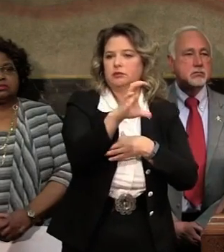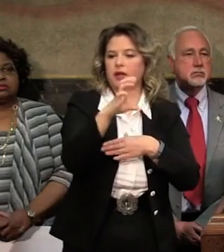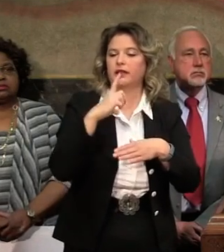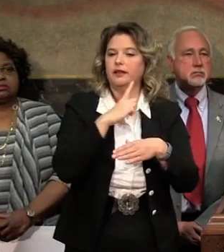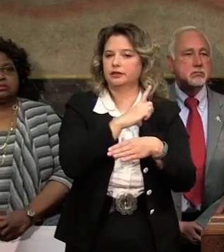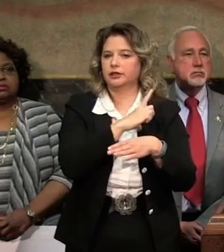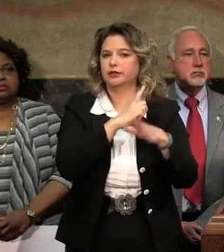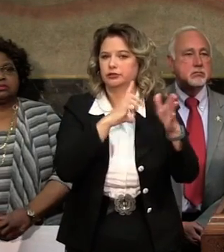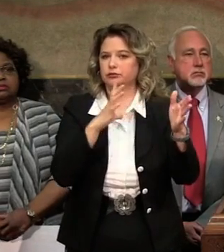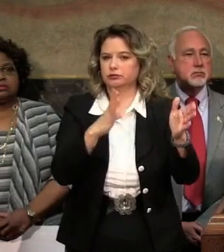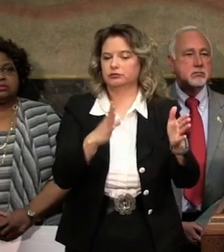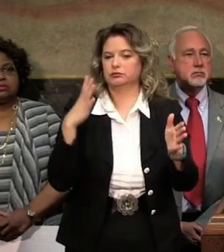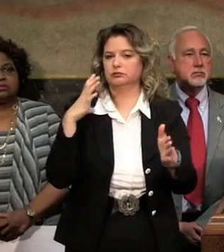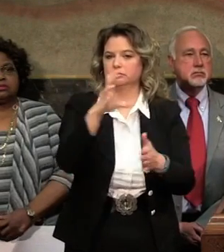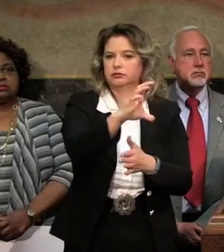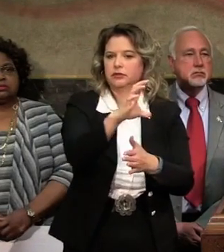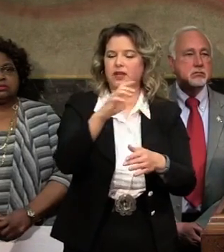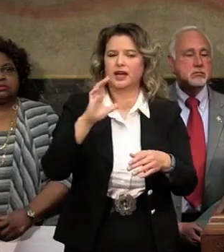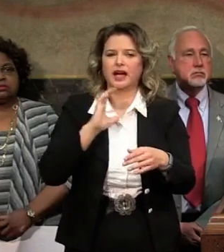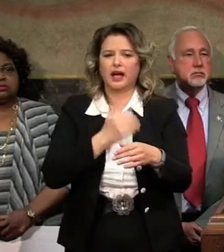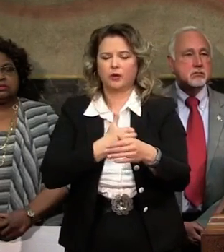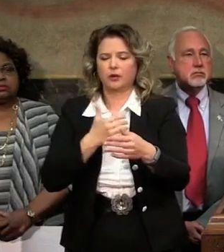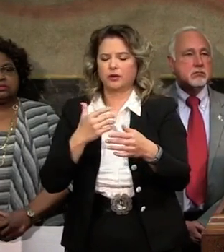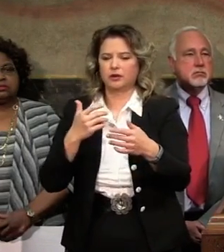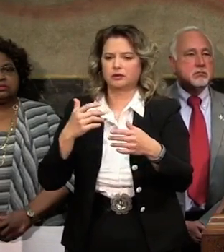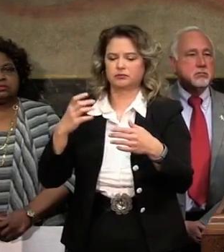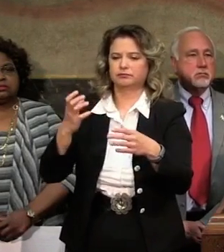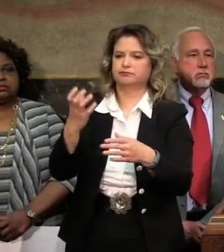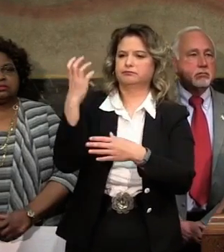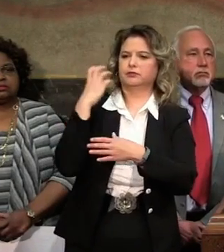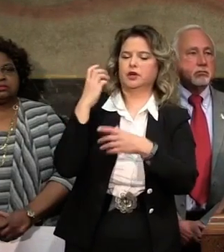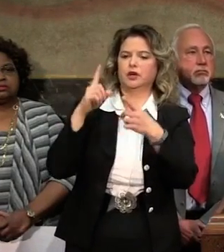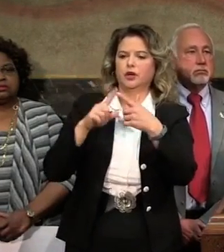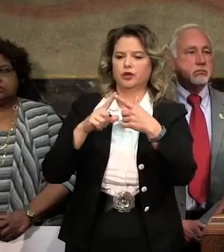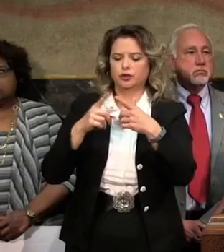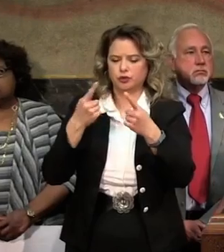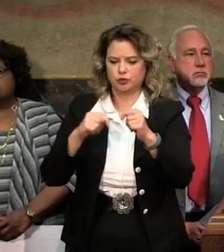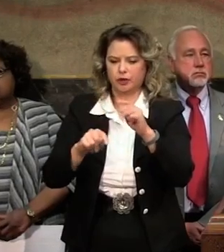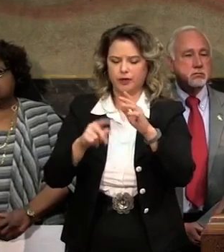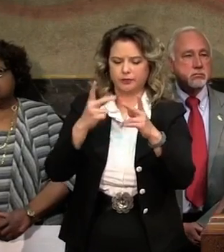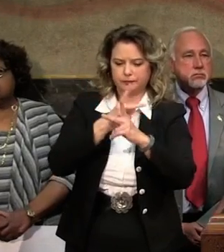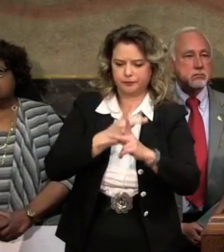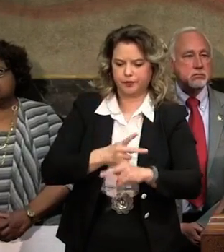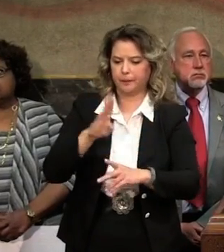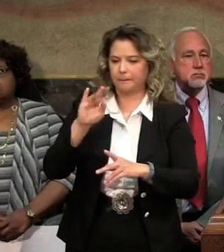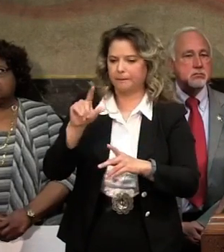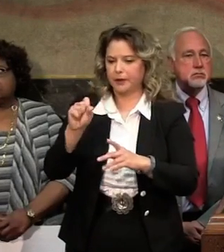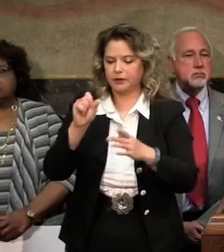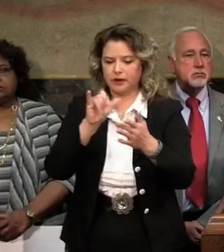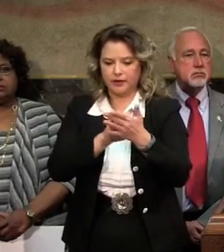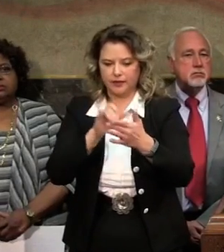legislators feel necessary to tackle the recommendations in this task force report and we'll debate those issues in